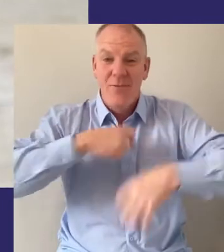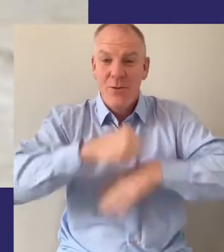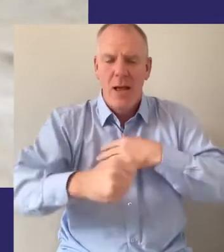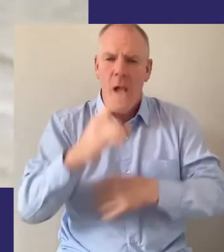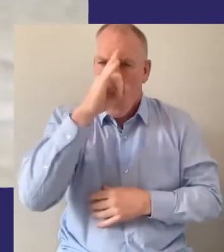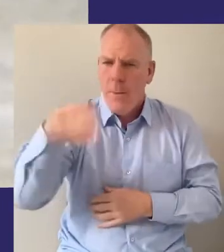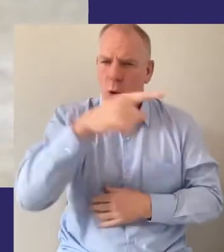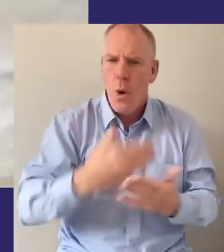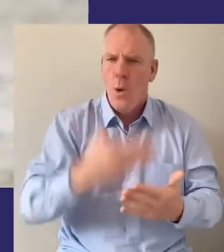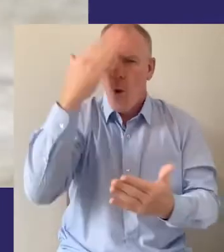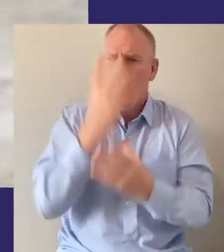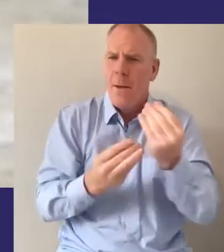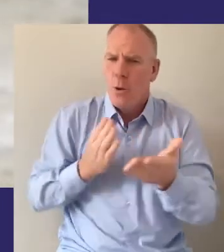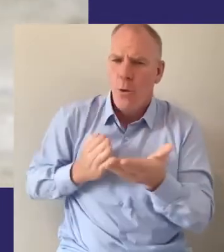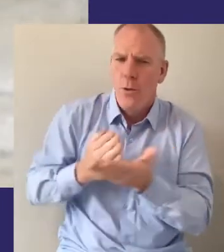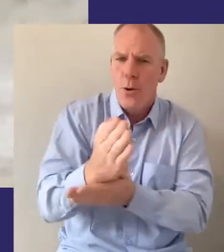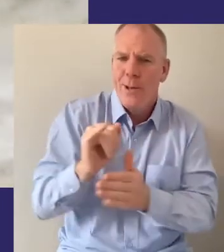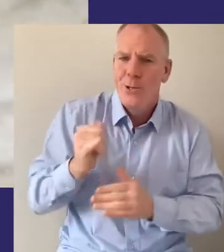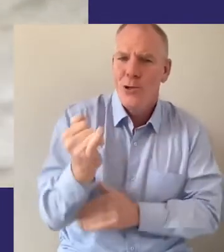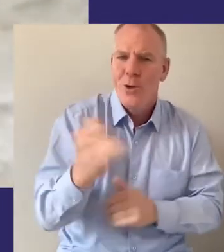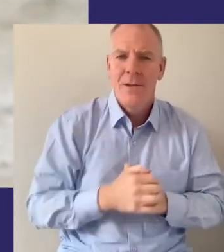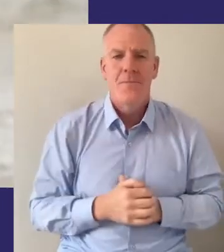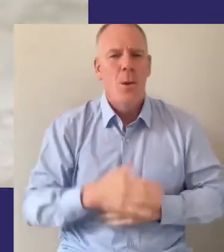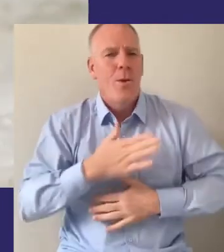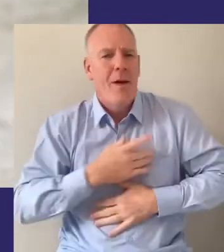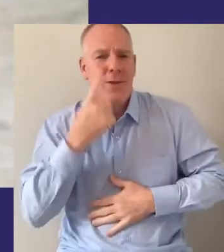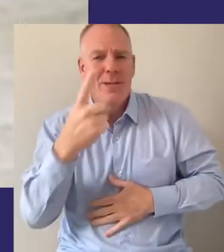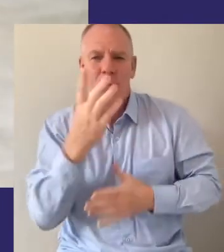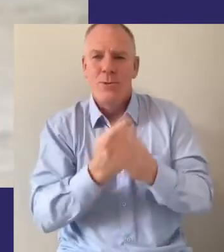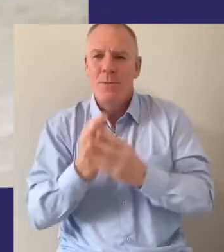hope you've learned something along the way, and we'd love to see you sometime in the aquarium.